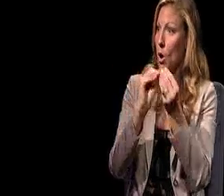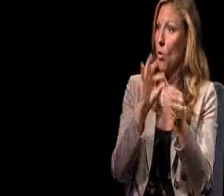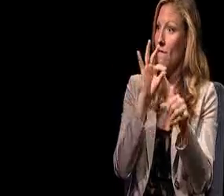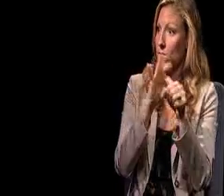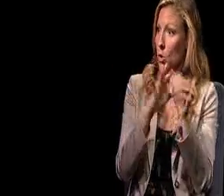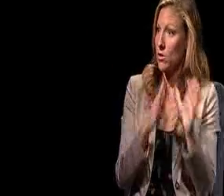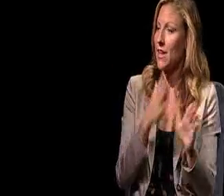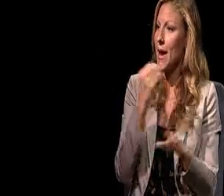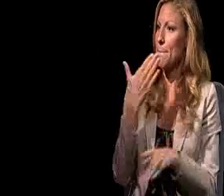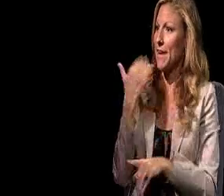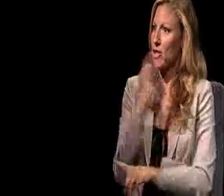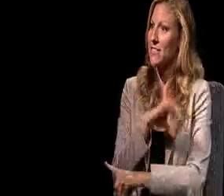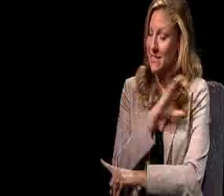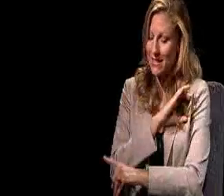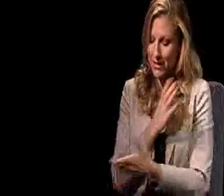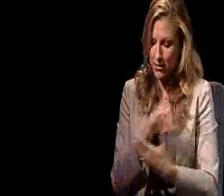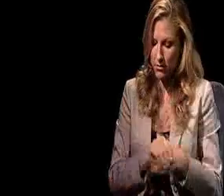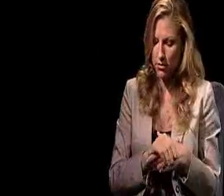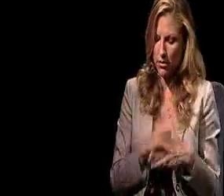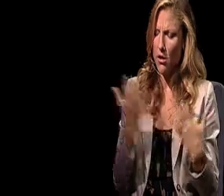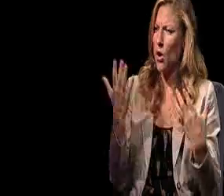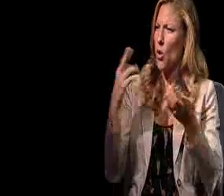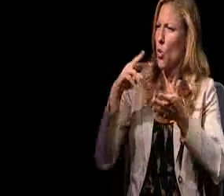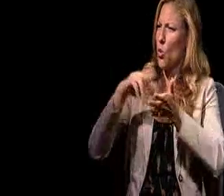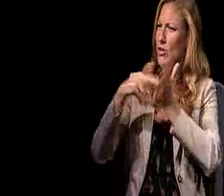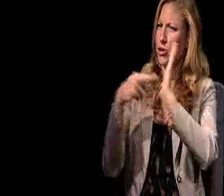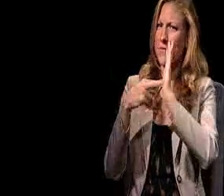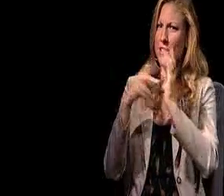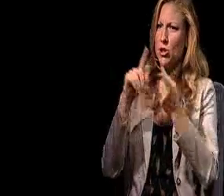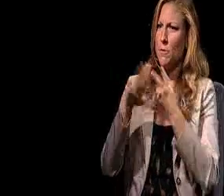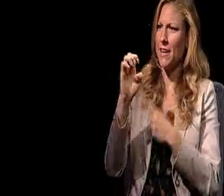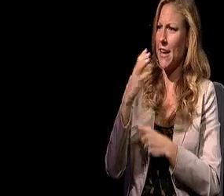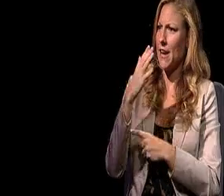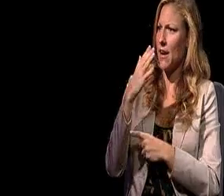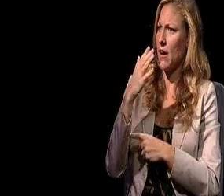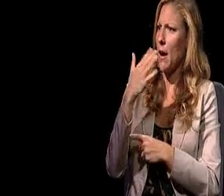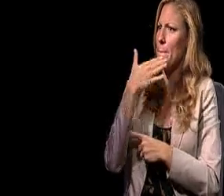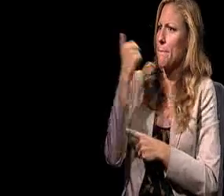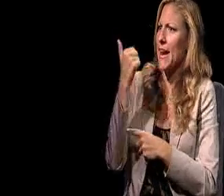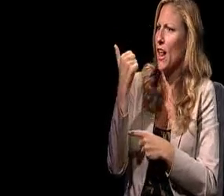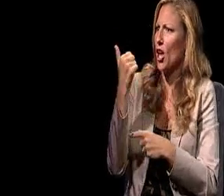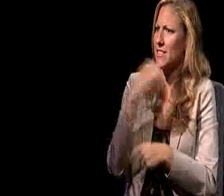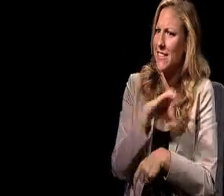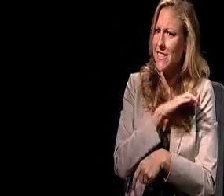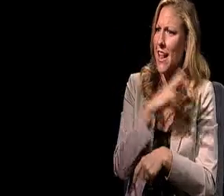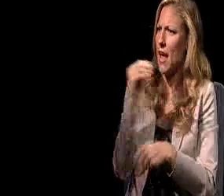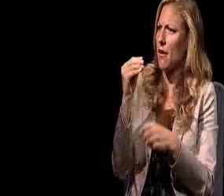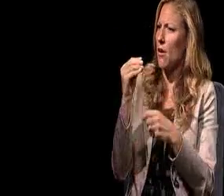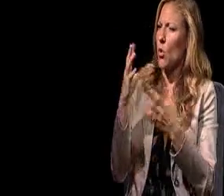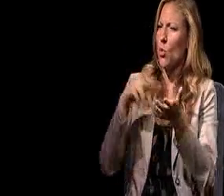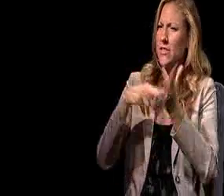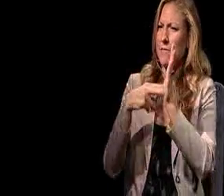Creating More Voters and Better Citizens. What does it mean to be a better citizen